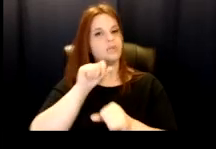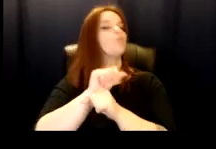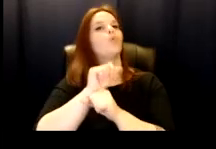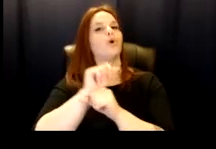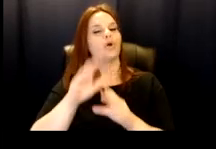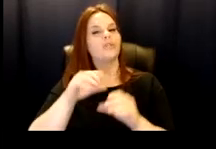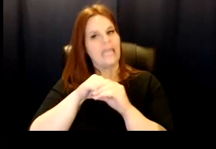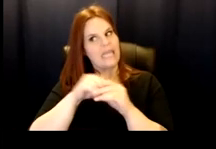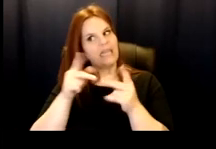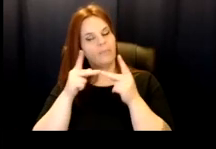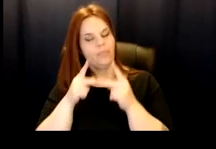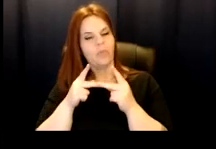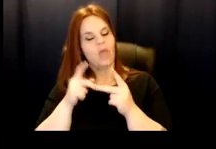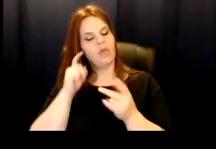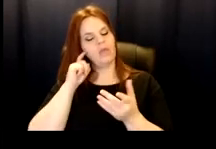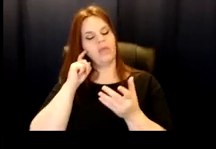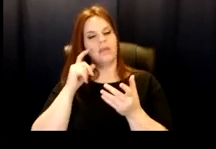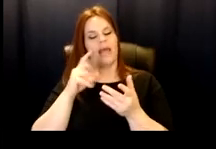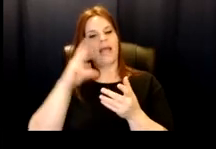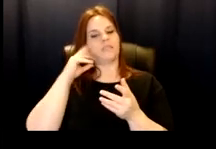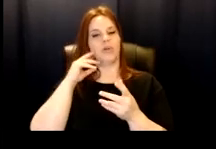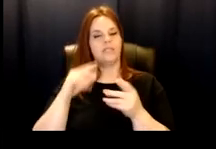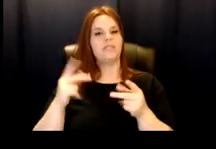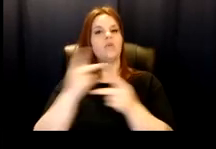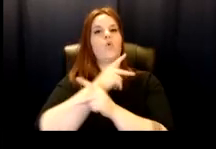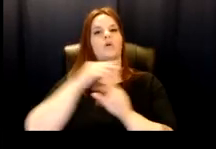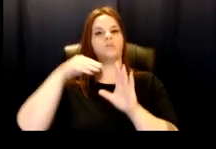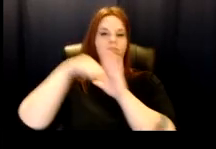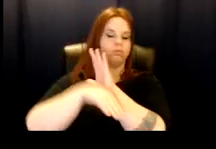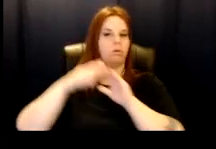greatest decline in employment between February and September. It's important that we acknowledge